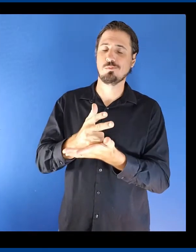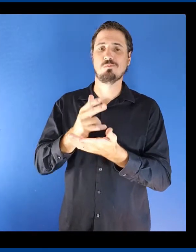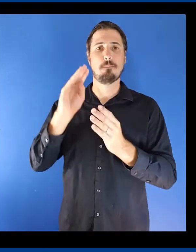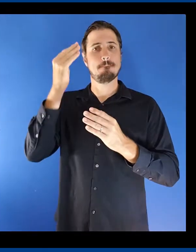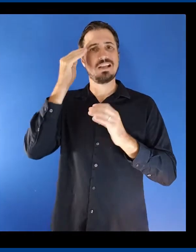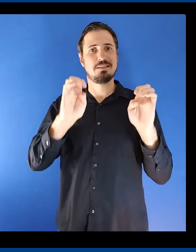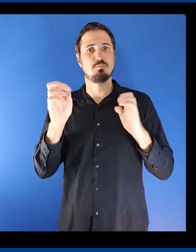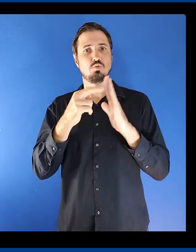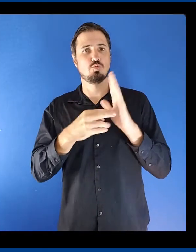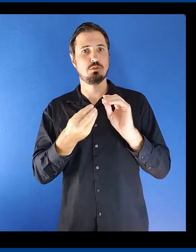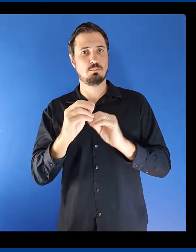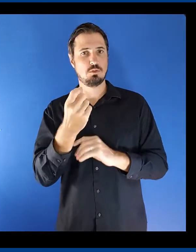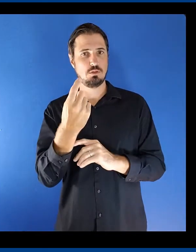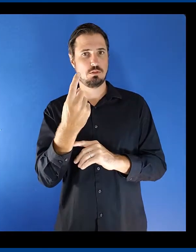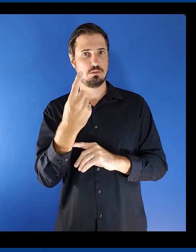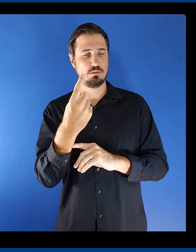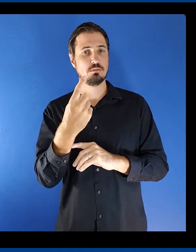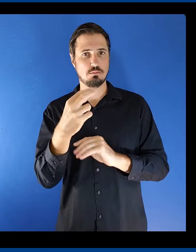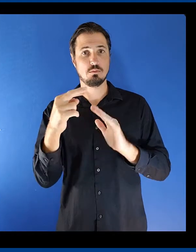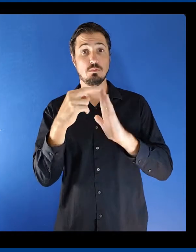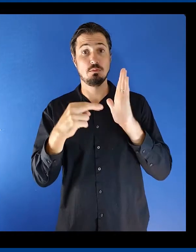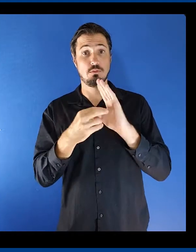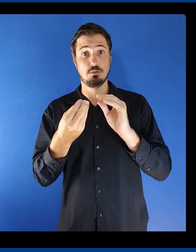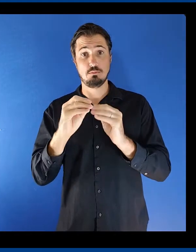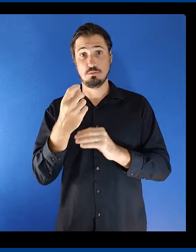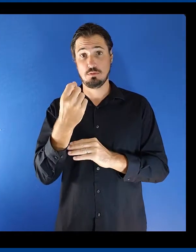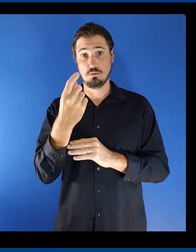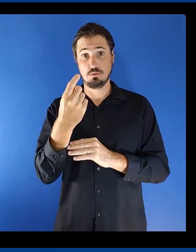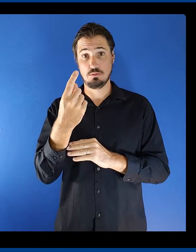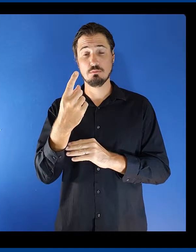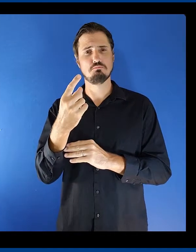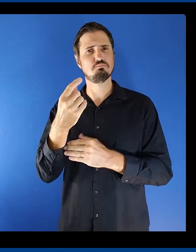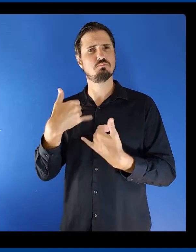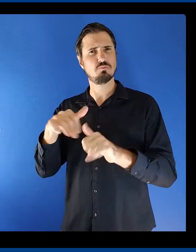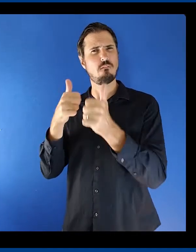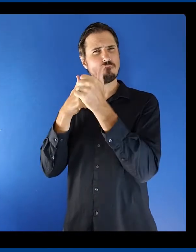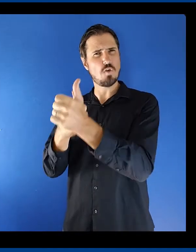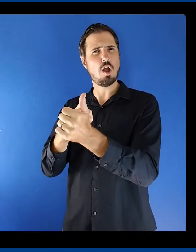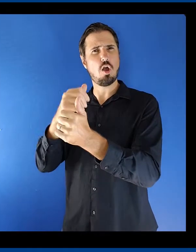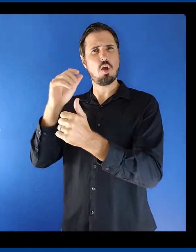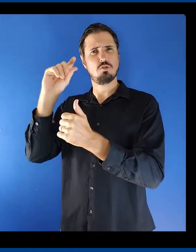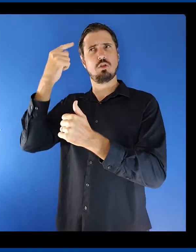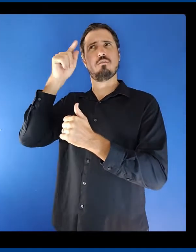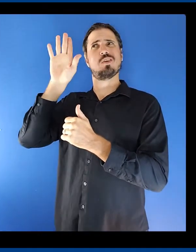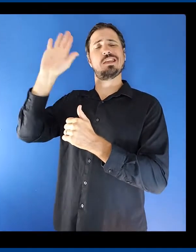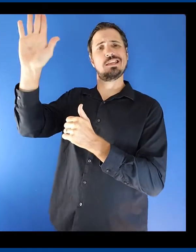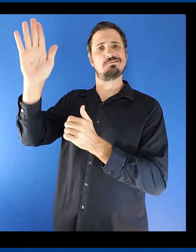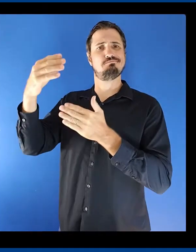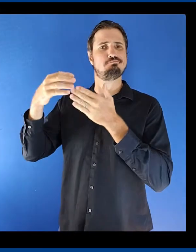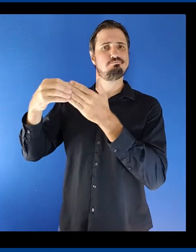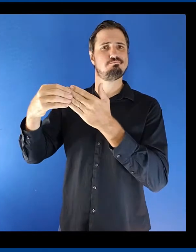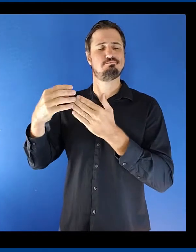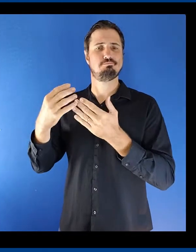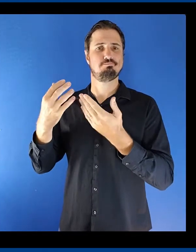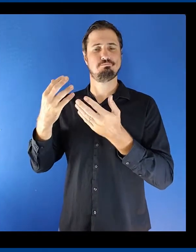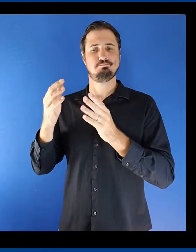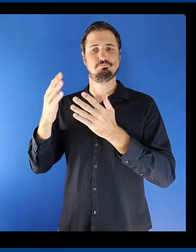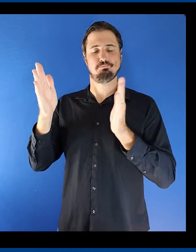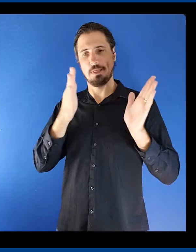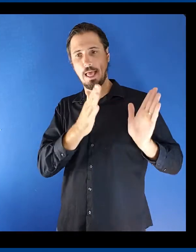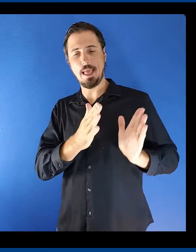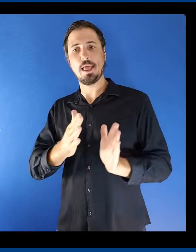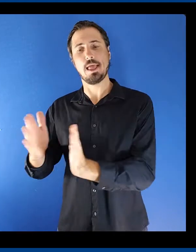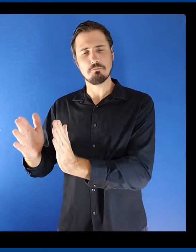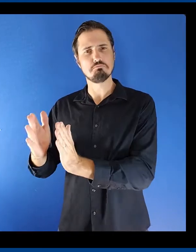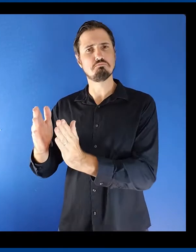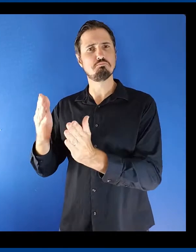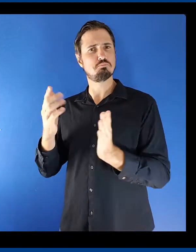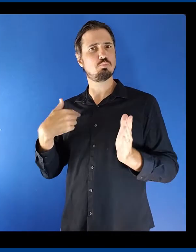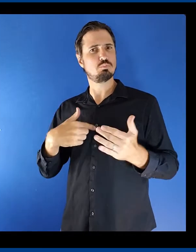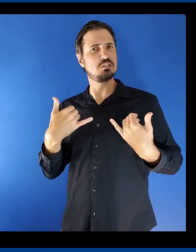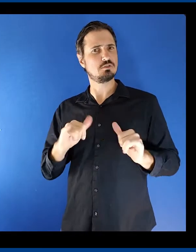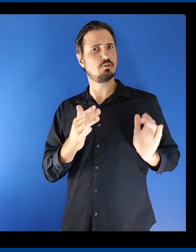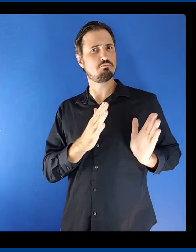Rule 11 continues to utilize the Governor’s “Roadmap to Recovery” as a guide to reopen the next phase of businesses and activities on June 1.